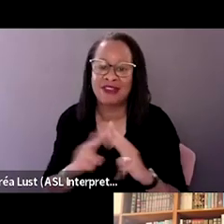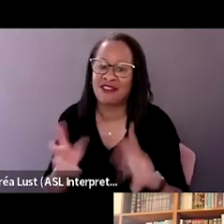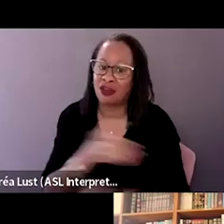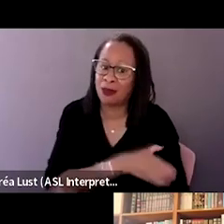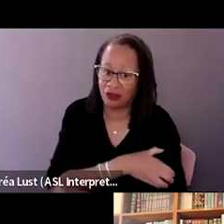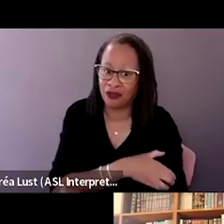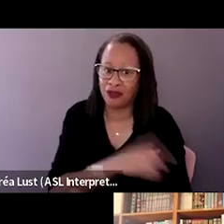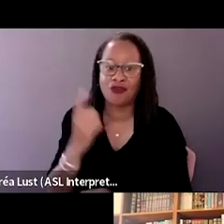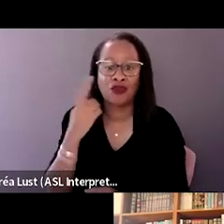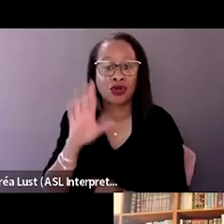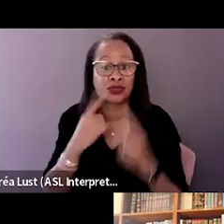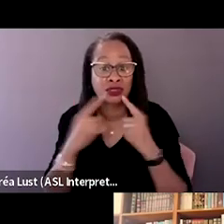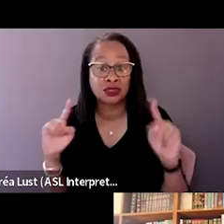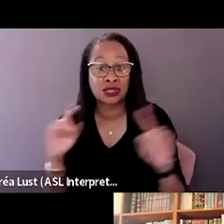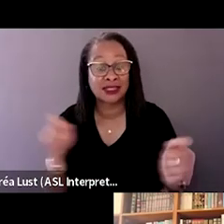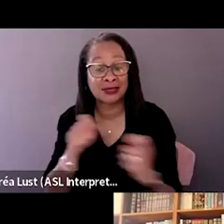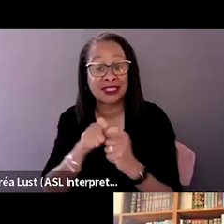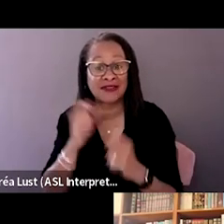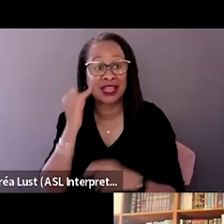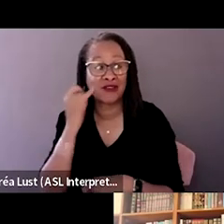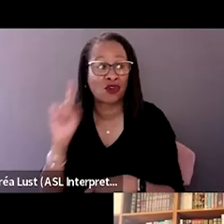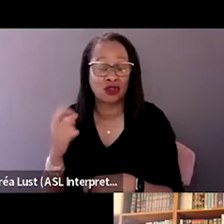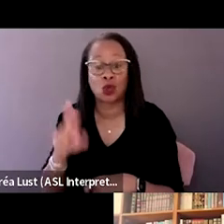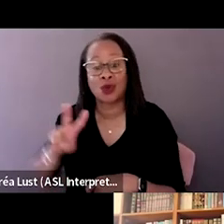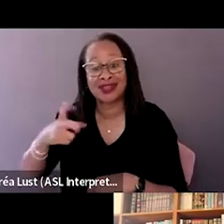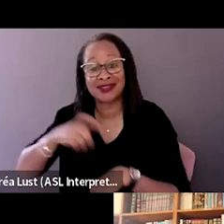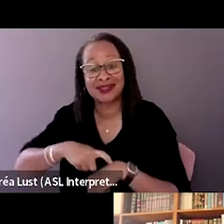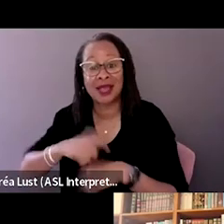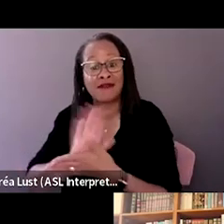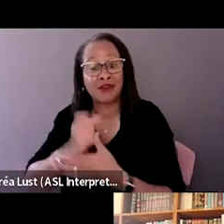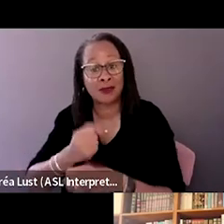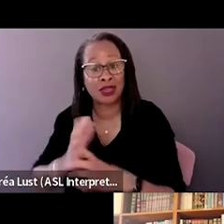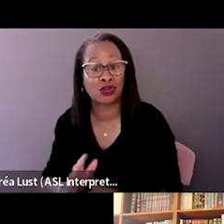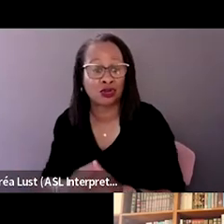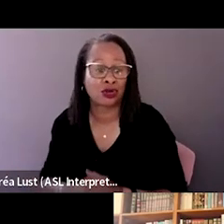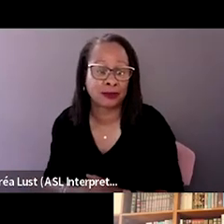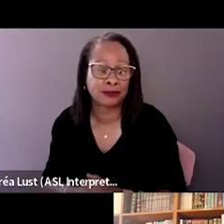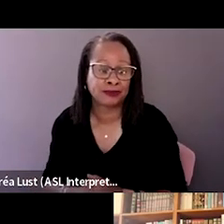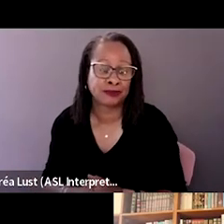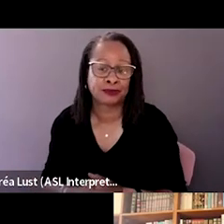And particularly if you are a first or second time filmmaker, game changing.